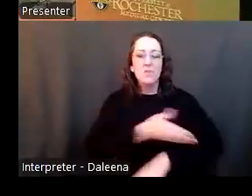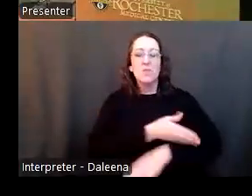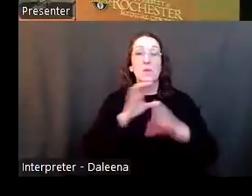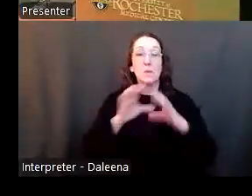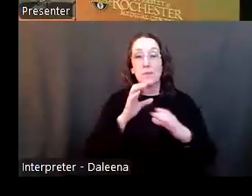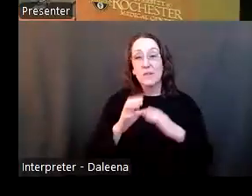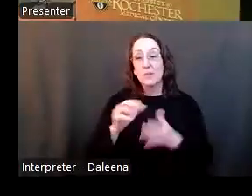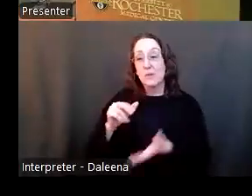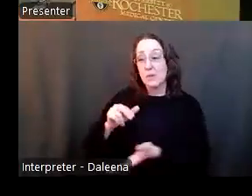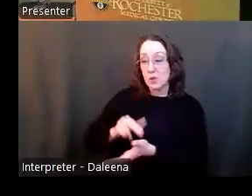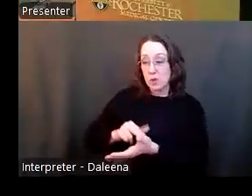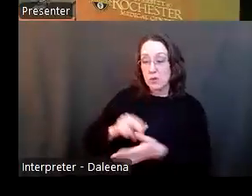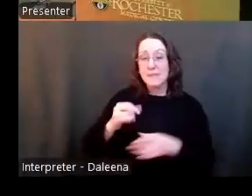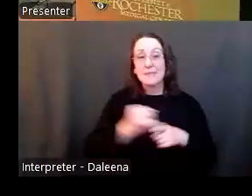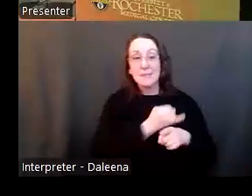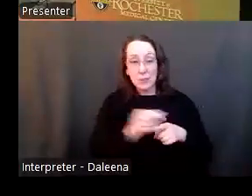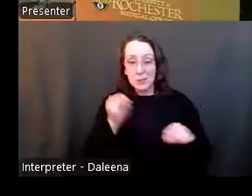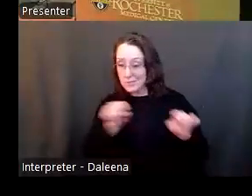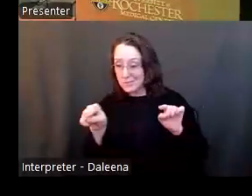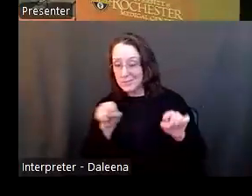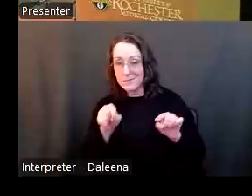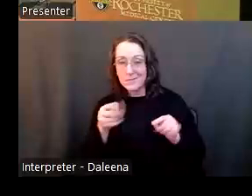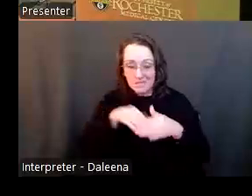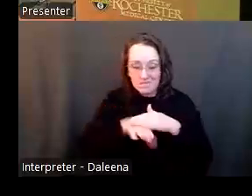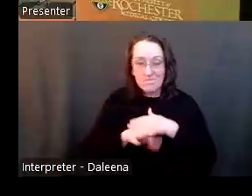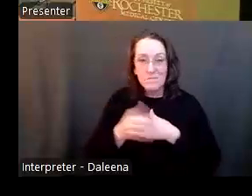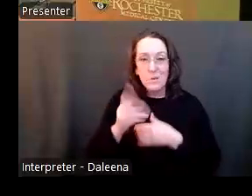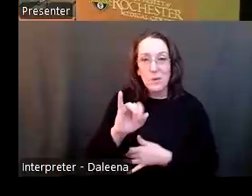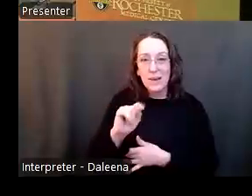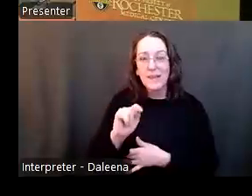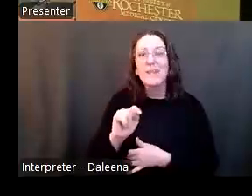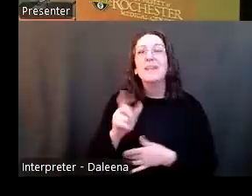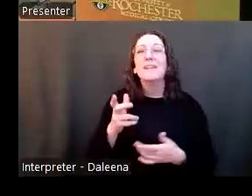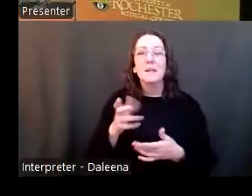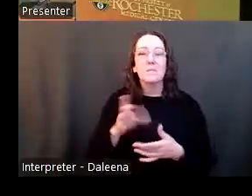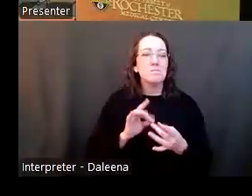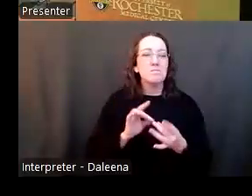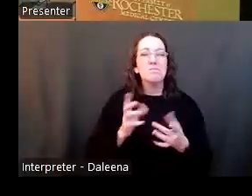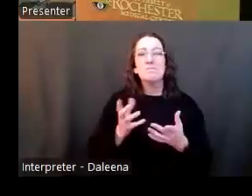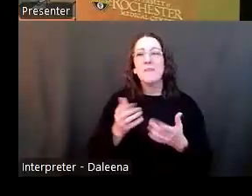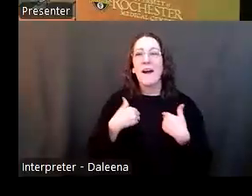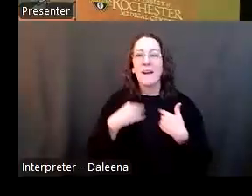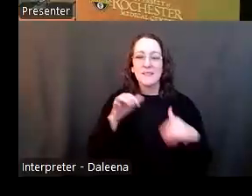the interns that are coming into our unit um sort of what was mentioned is we have the same apps